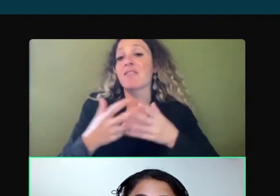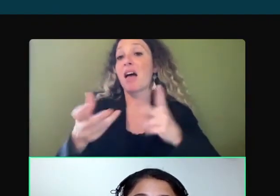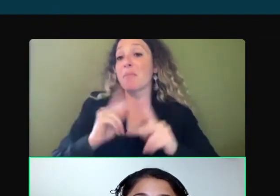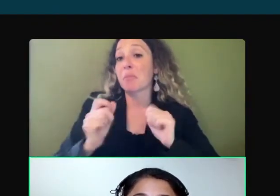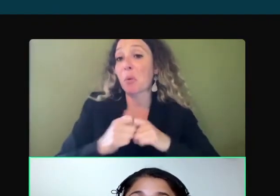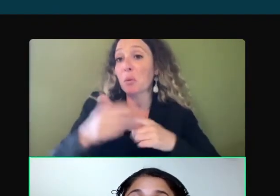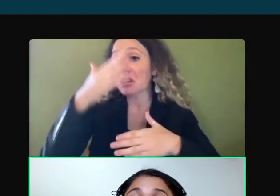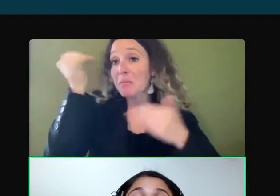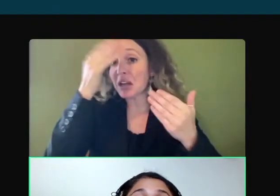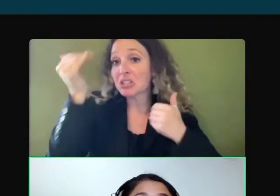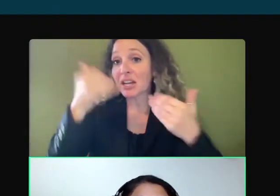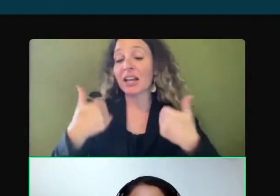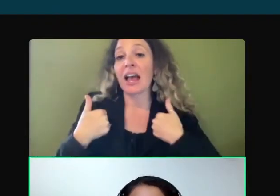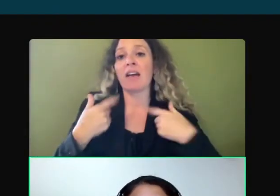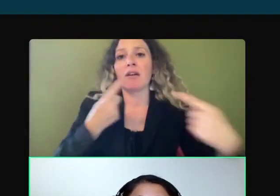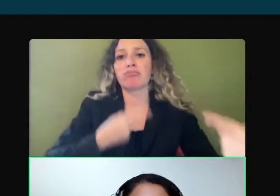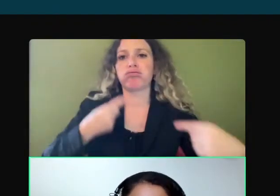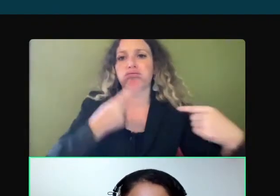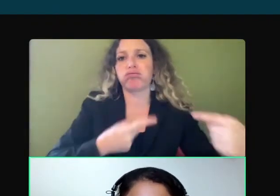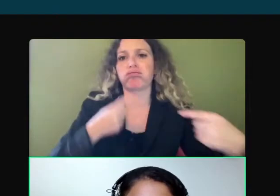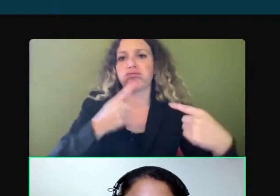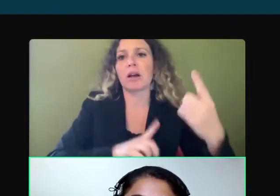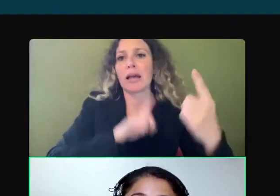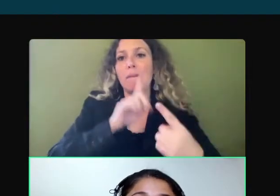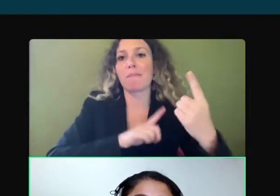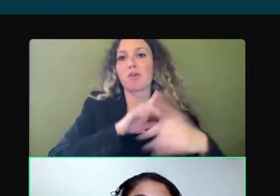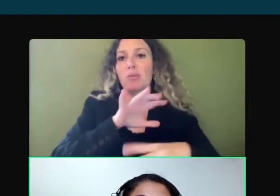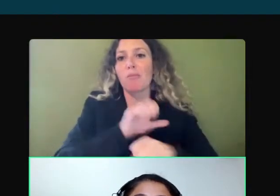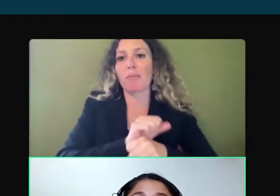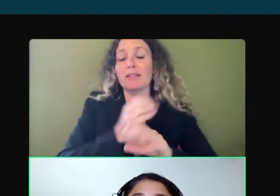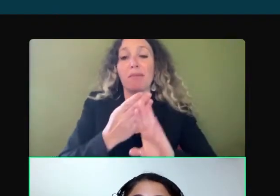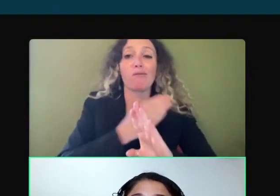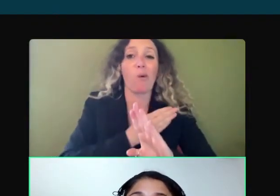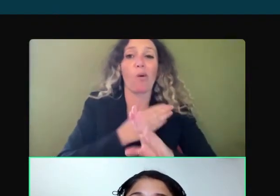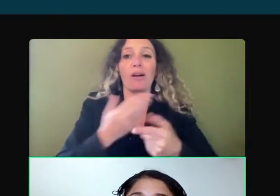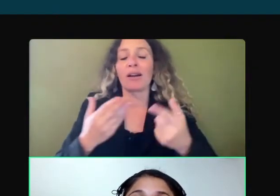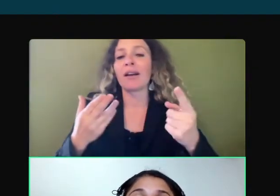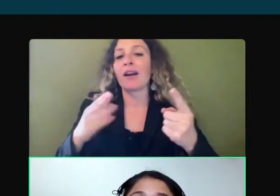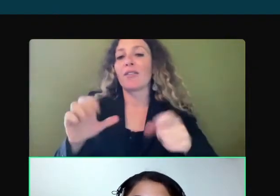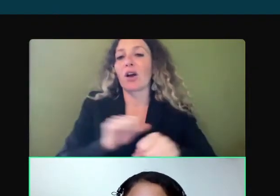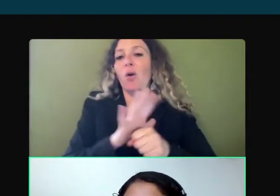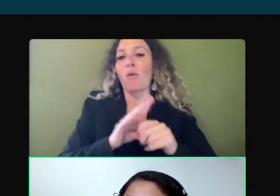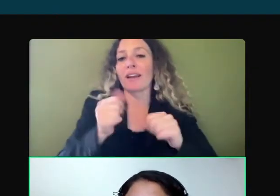appointments far before the COVID-19 pandemic. So getting to in-person appointments was hard